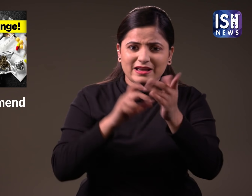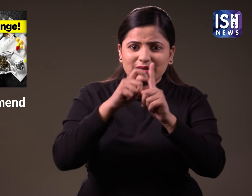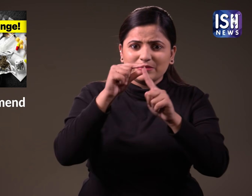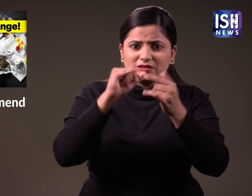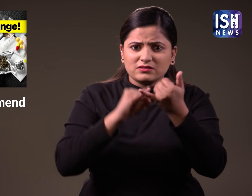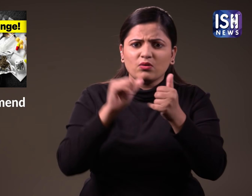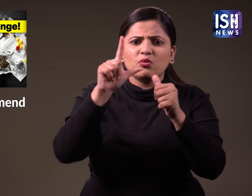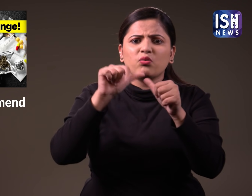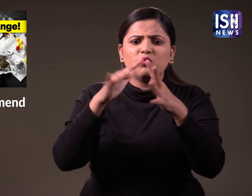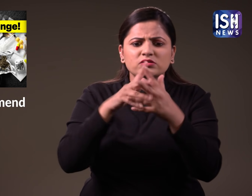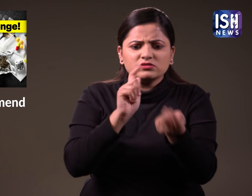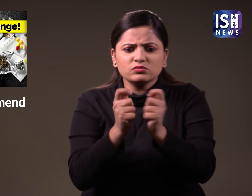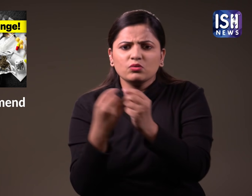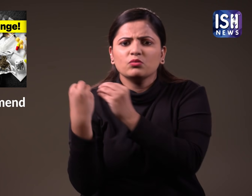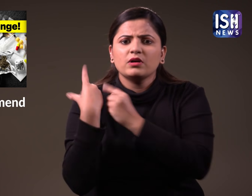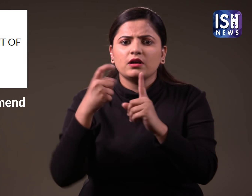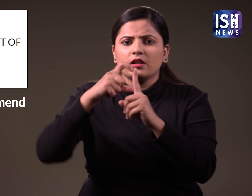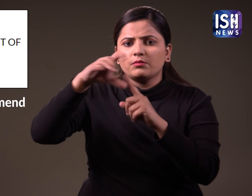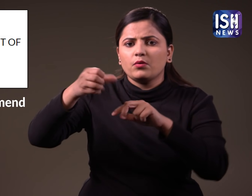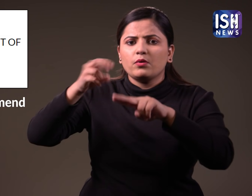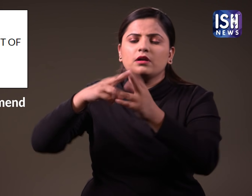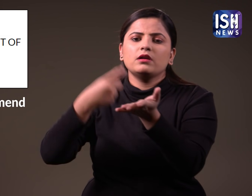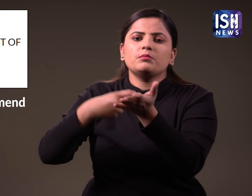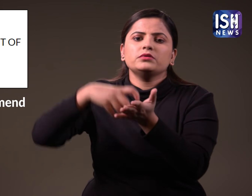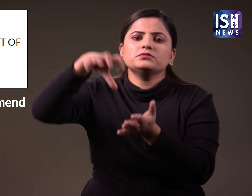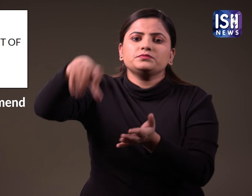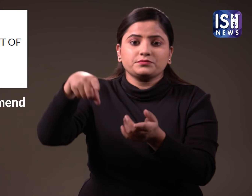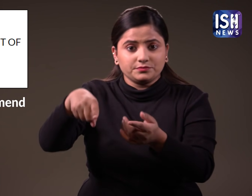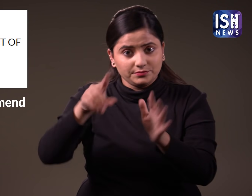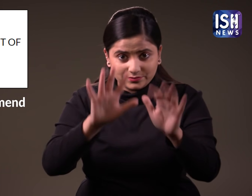The Department of Revenue is the authority in charge of the NDPS act.